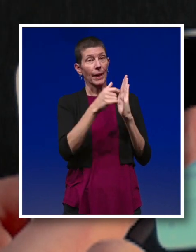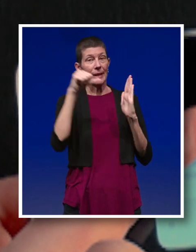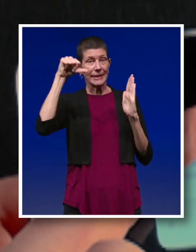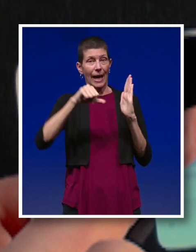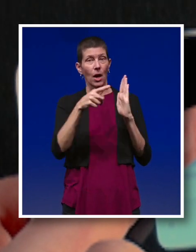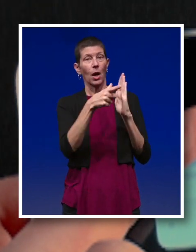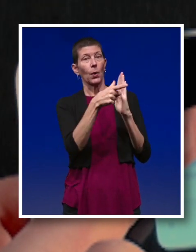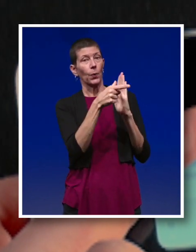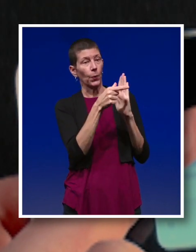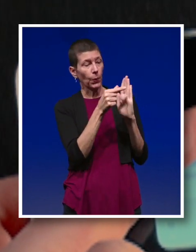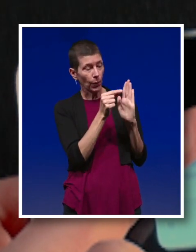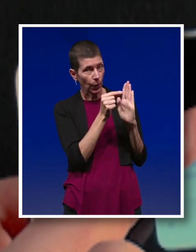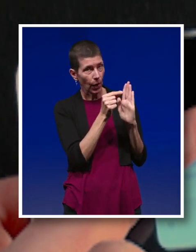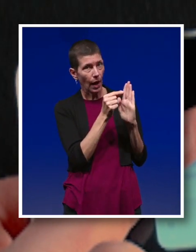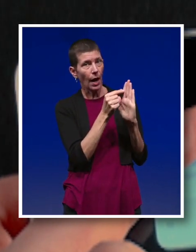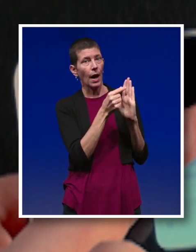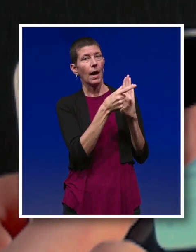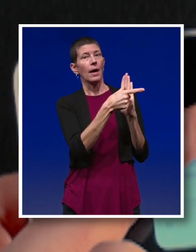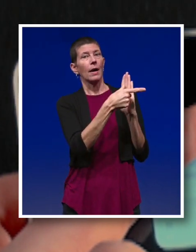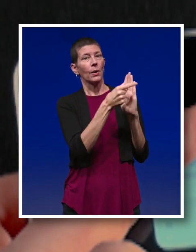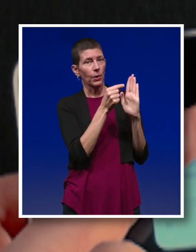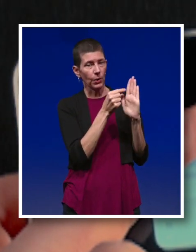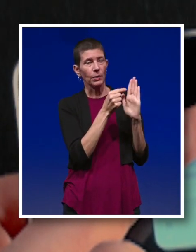Turning the volume down. Turning the volume up.